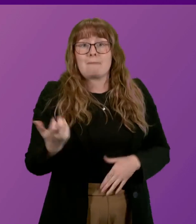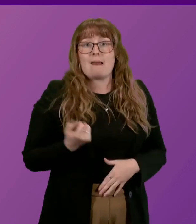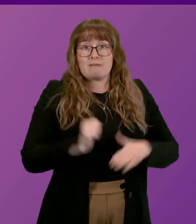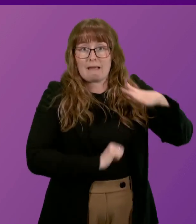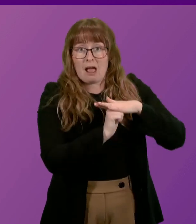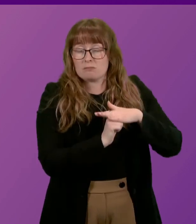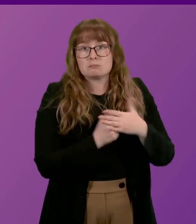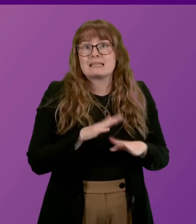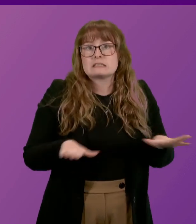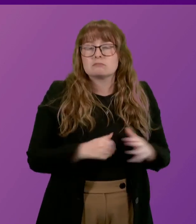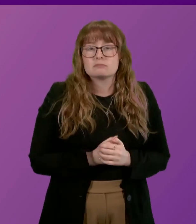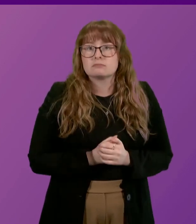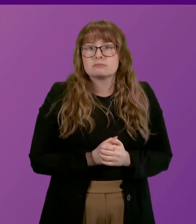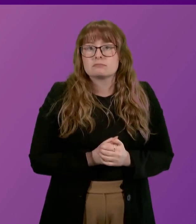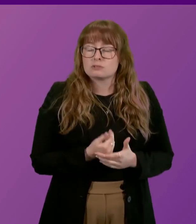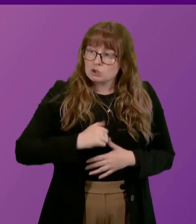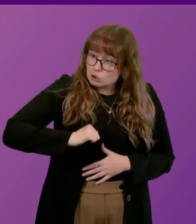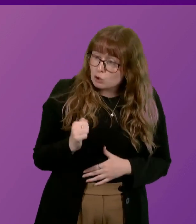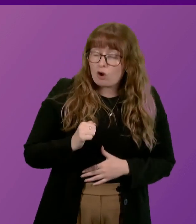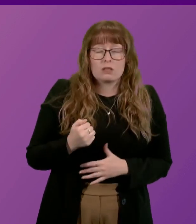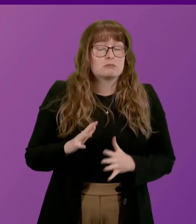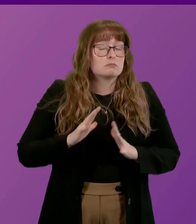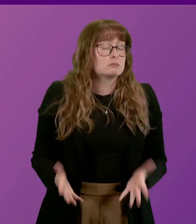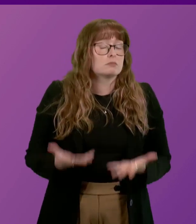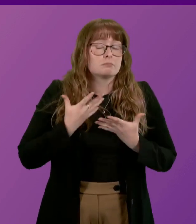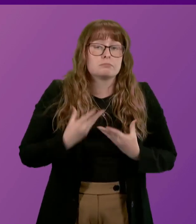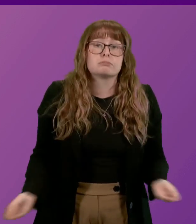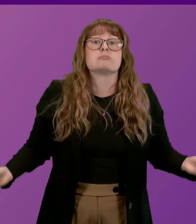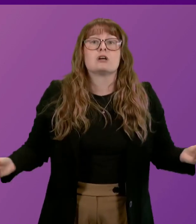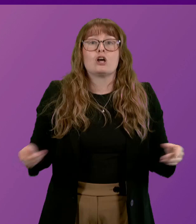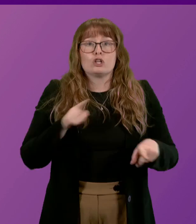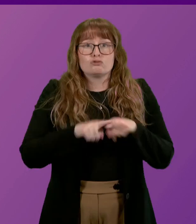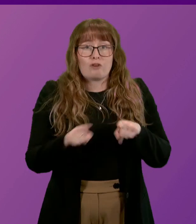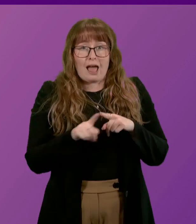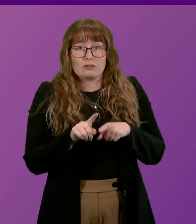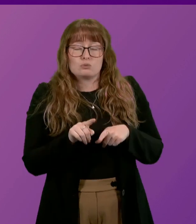but it did not. Scotland is tired of mitigating Westminster’s mistakes.